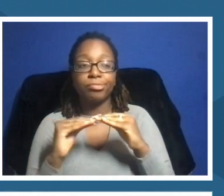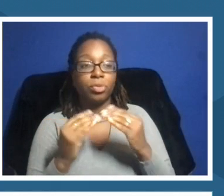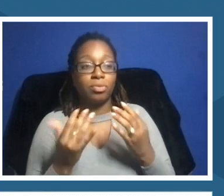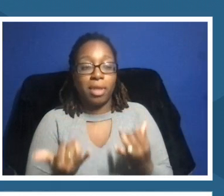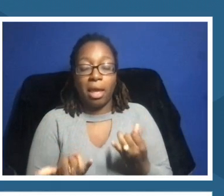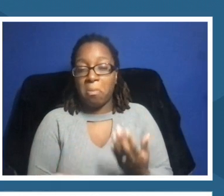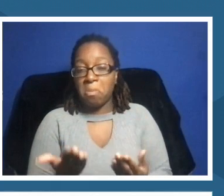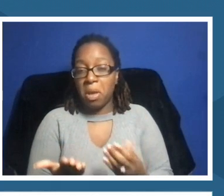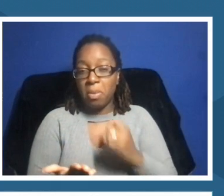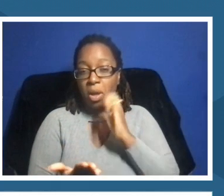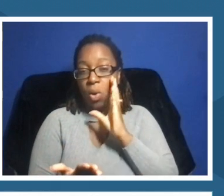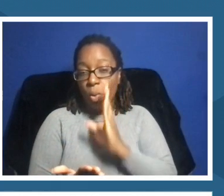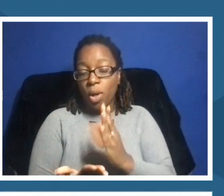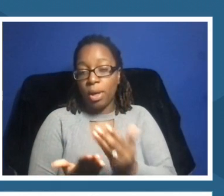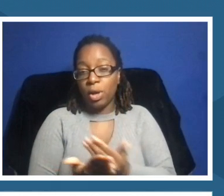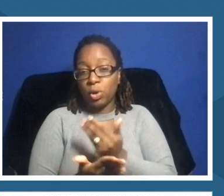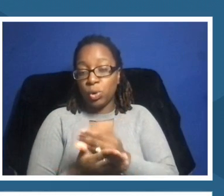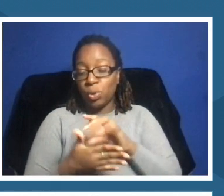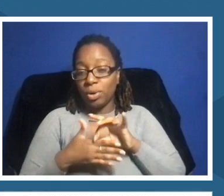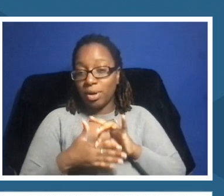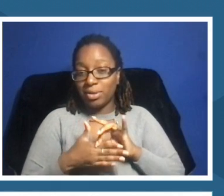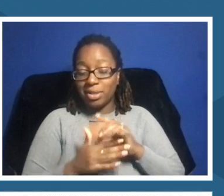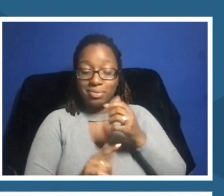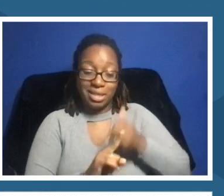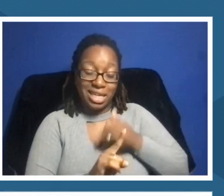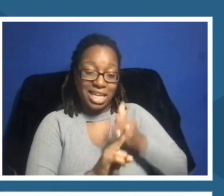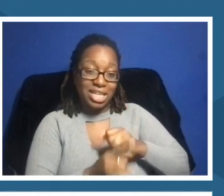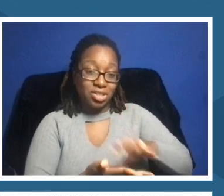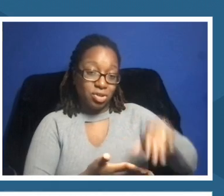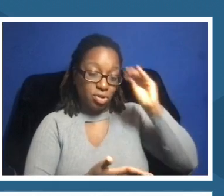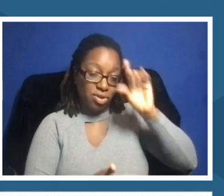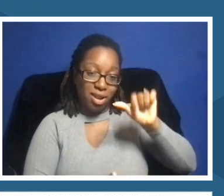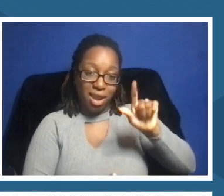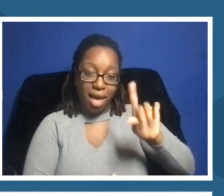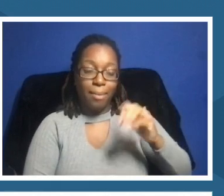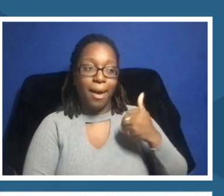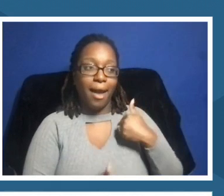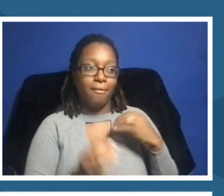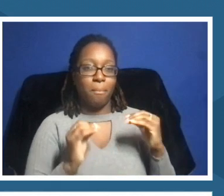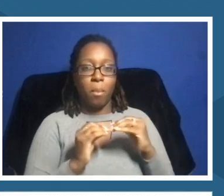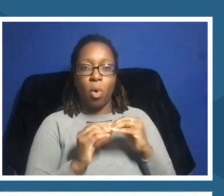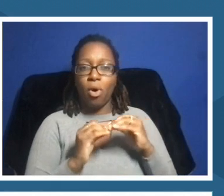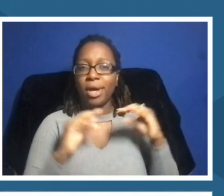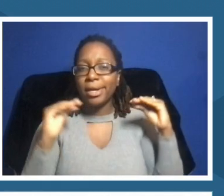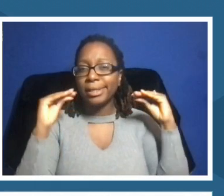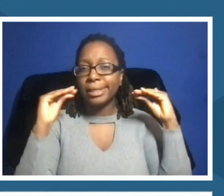learning lab has a series of thinking routines similar to the one we use today